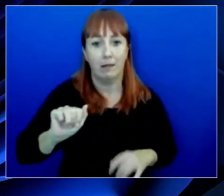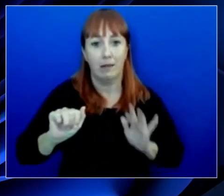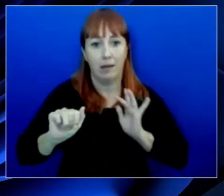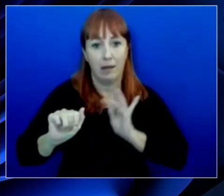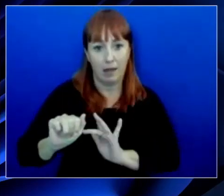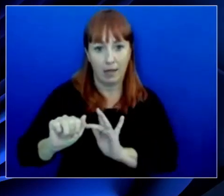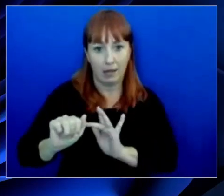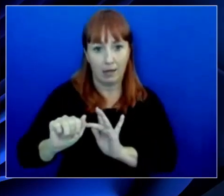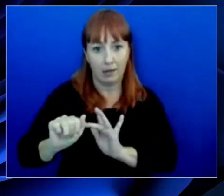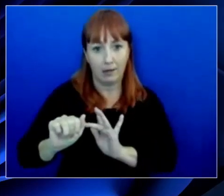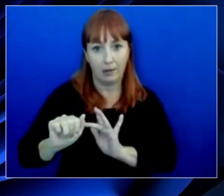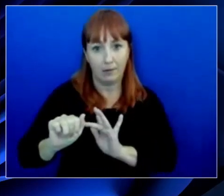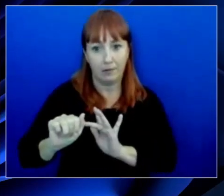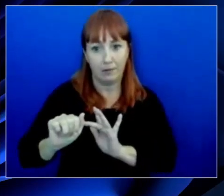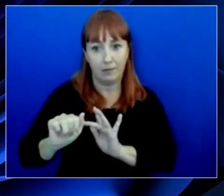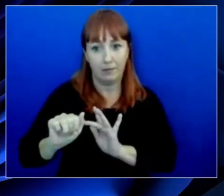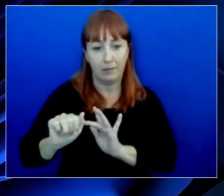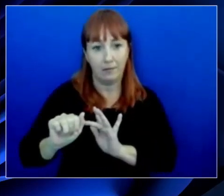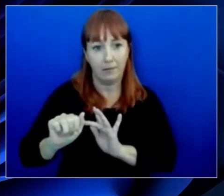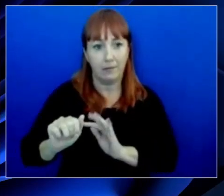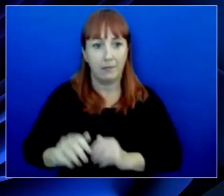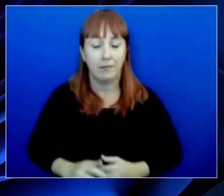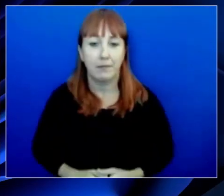just at mention and complementary region.